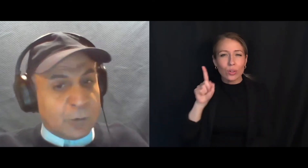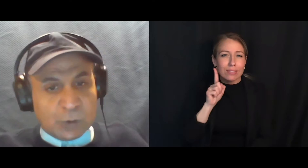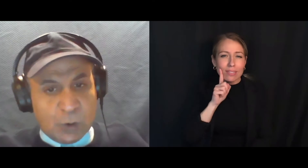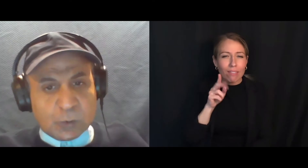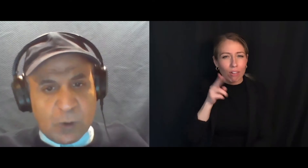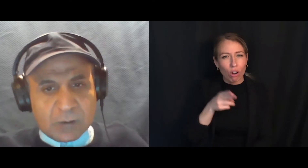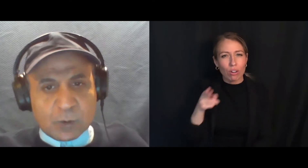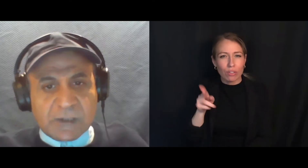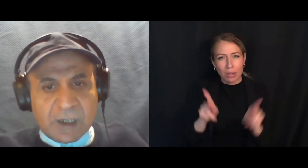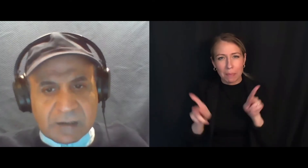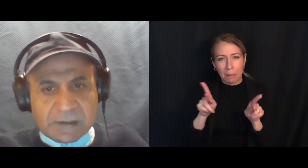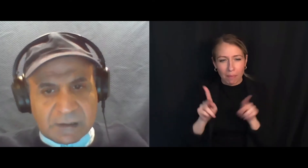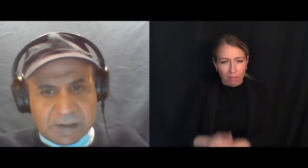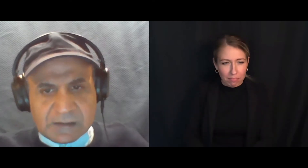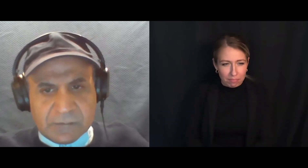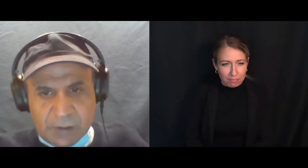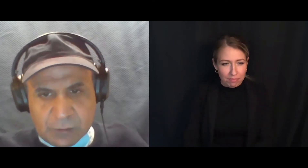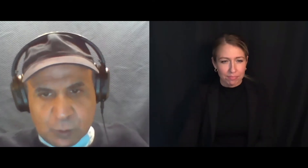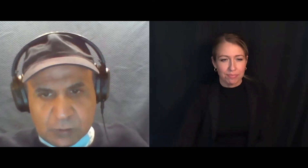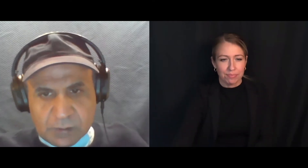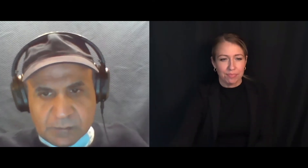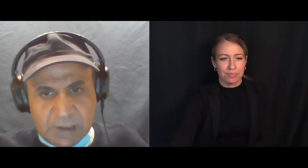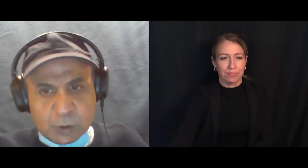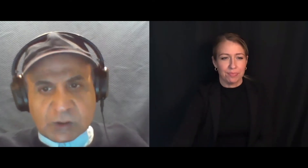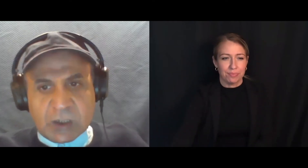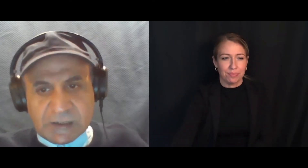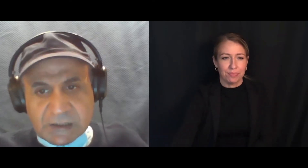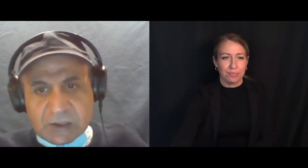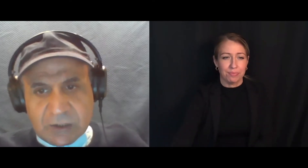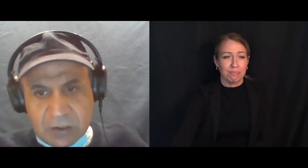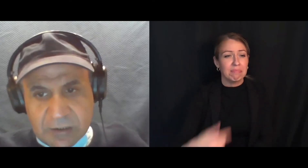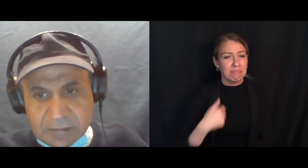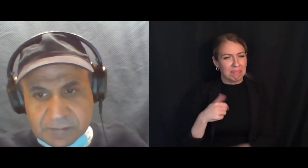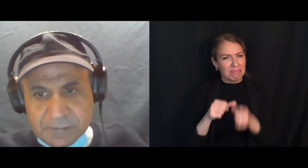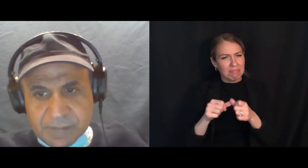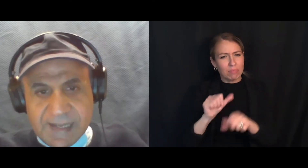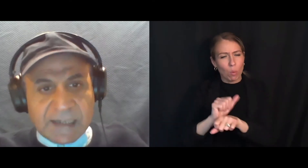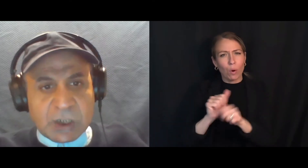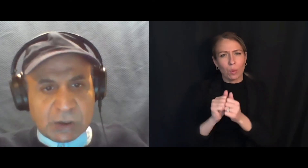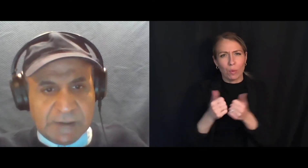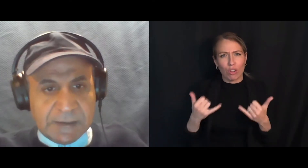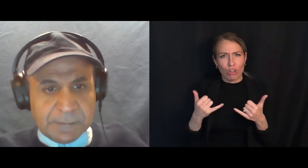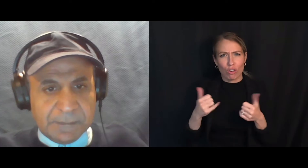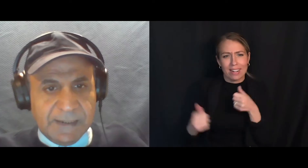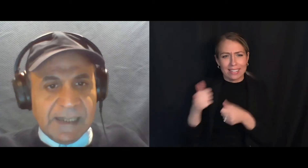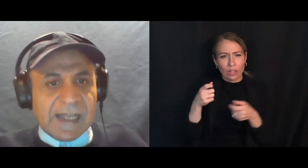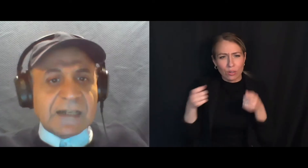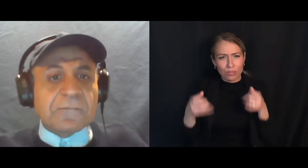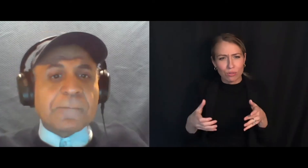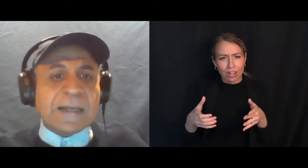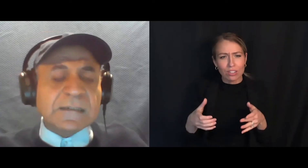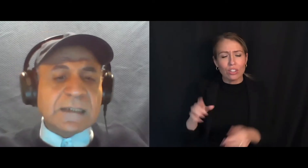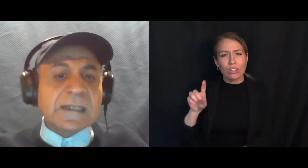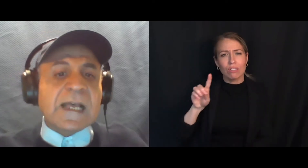I continue to work with the current executive director, Dr. Darlene Zangara, and her team in finding